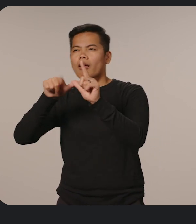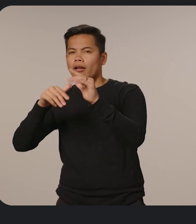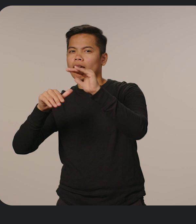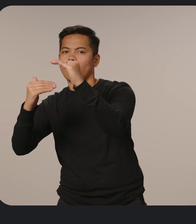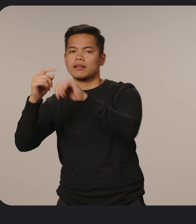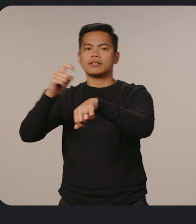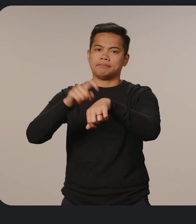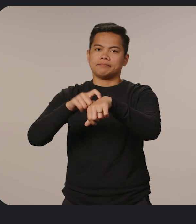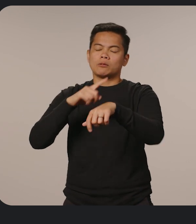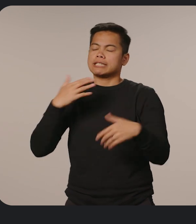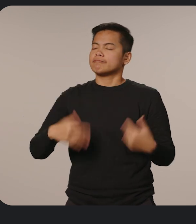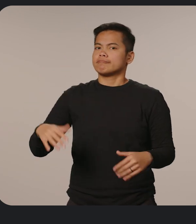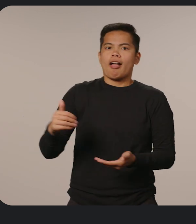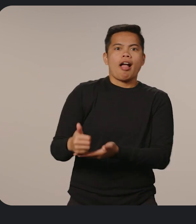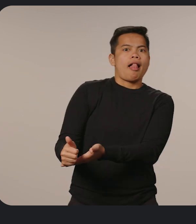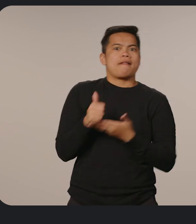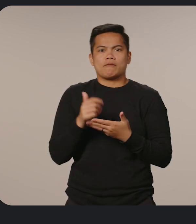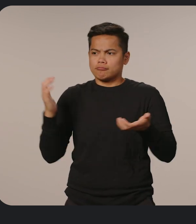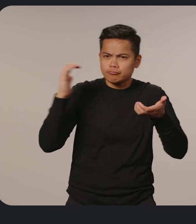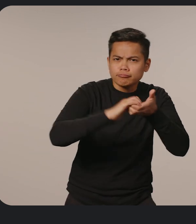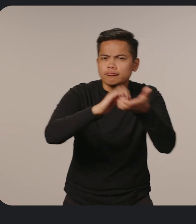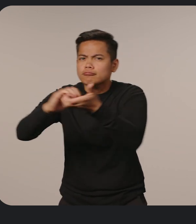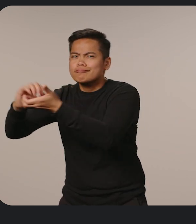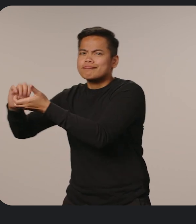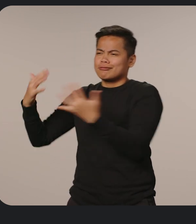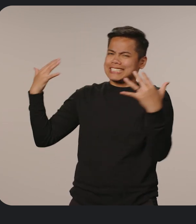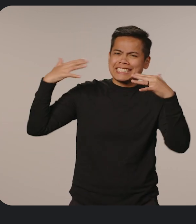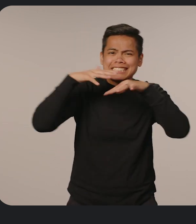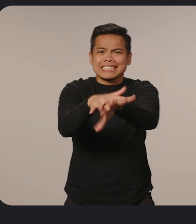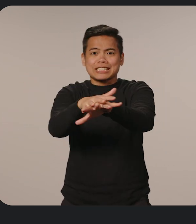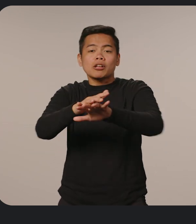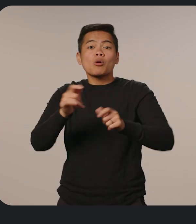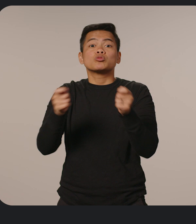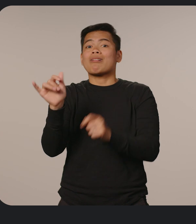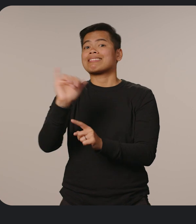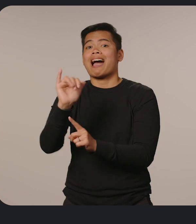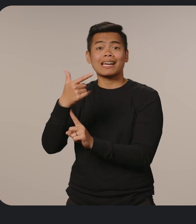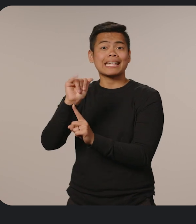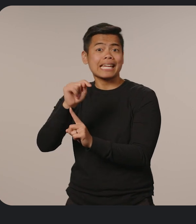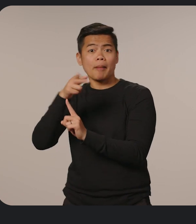this is incredibly helpful for collaborating across teams when integrating with Source controlled